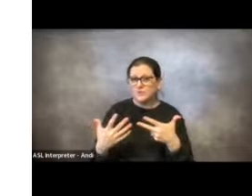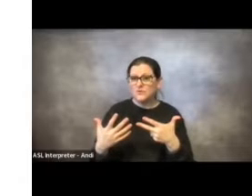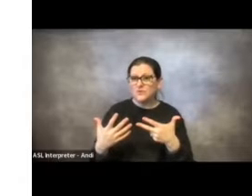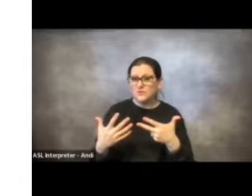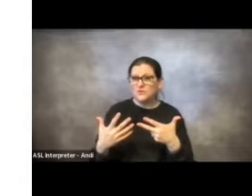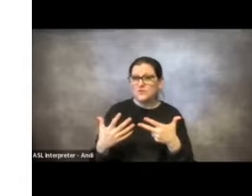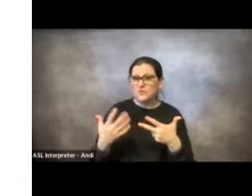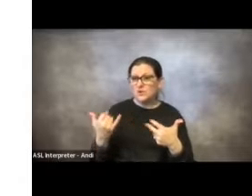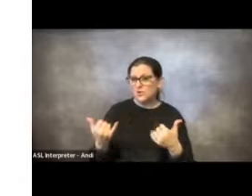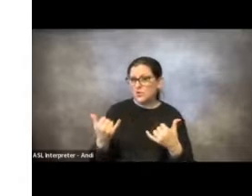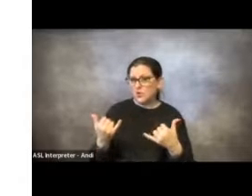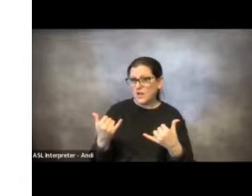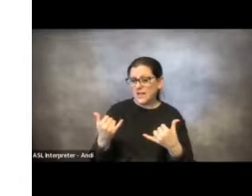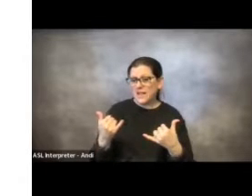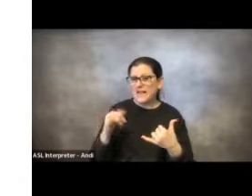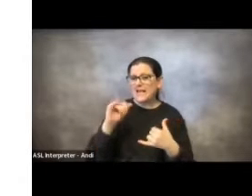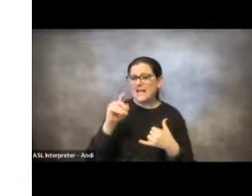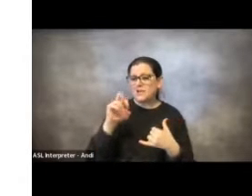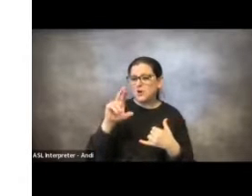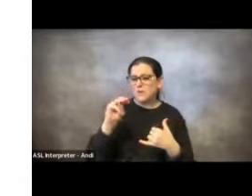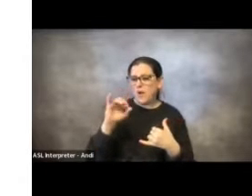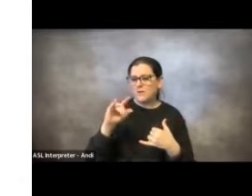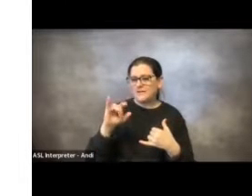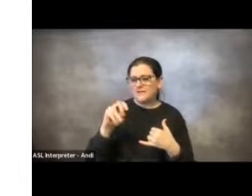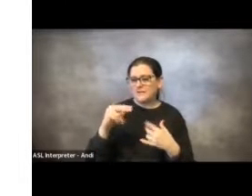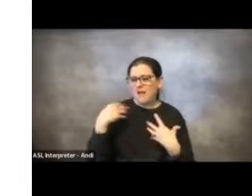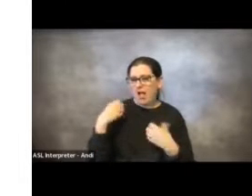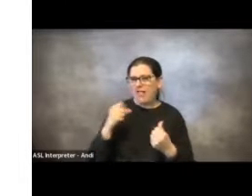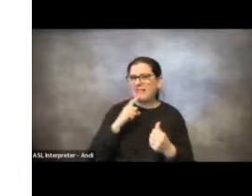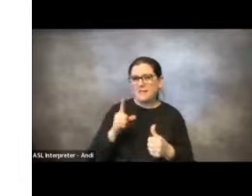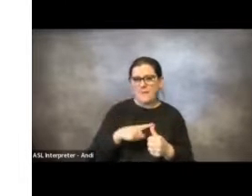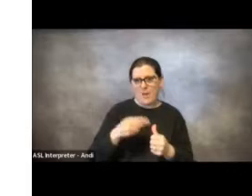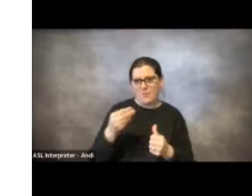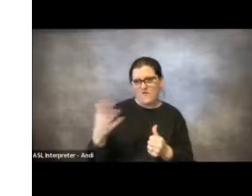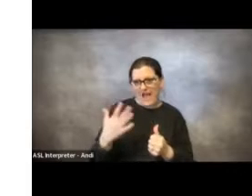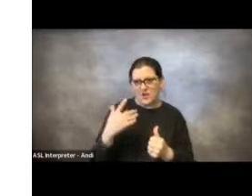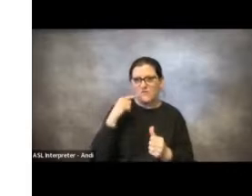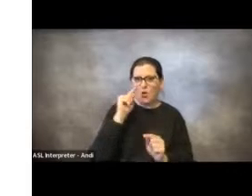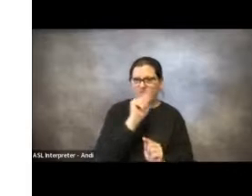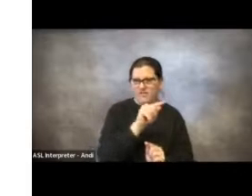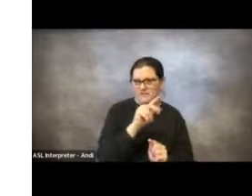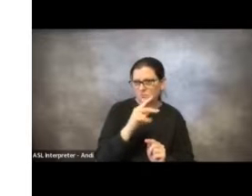Currently, Intermountain Health is our main provider for this project. They're the ones that,